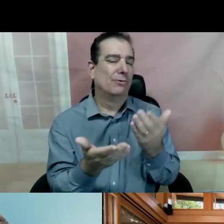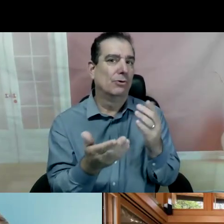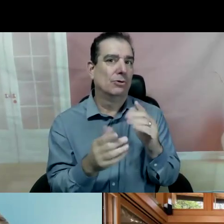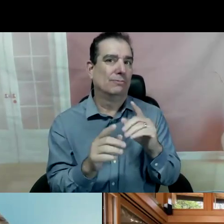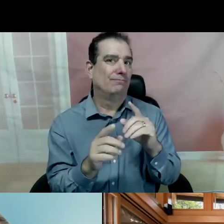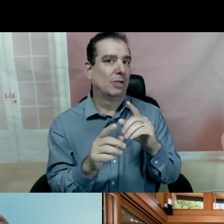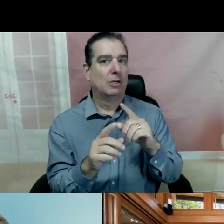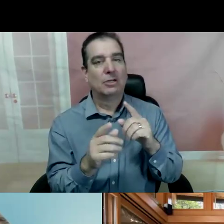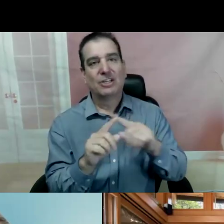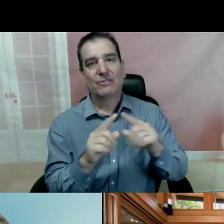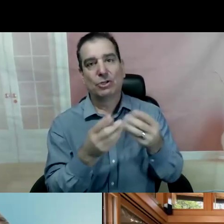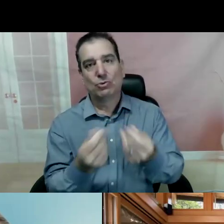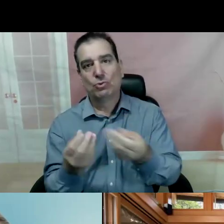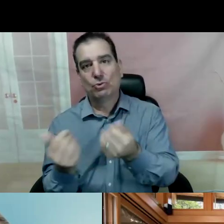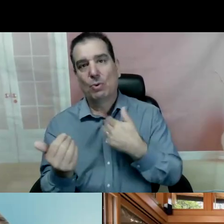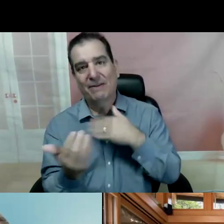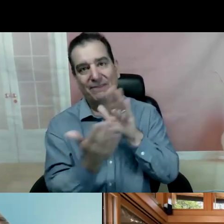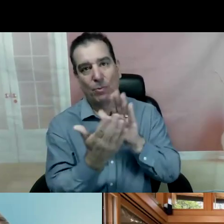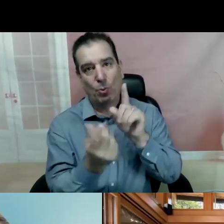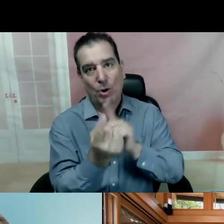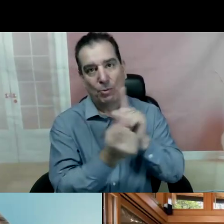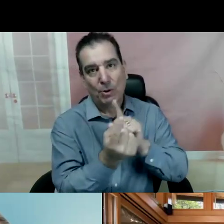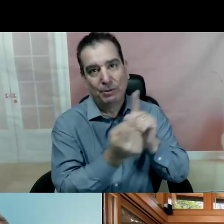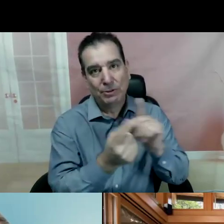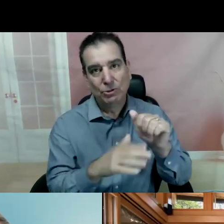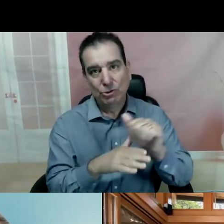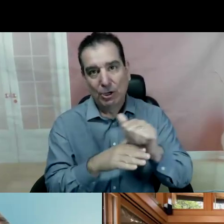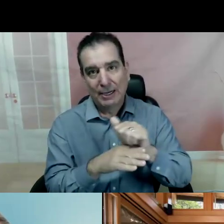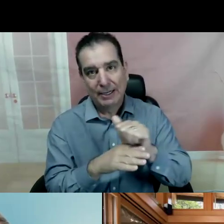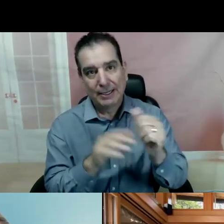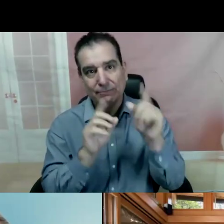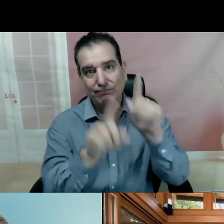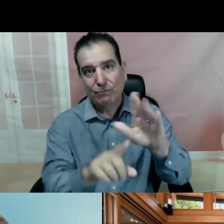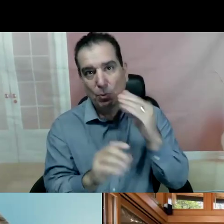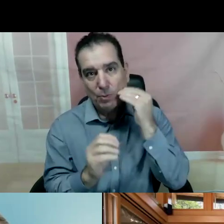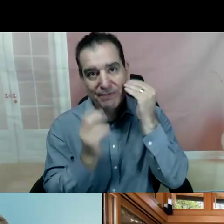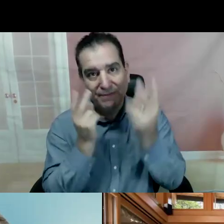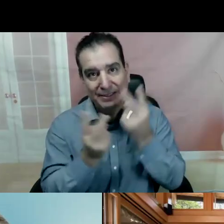people approach this. So we do offer different solutions. We do have one-on-one training that